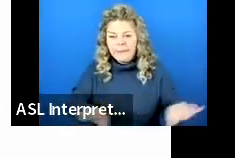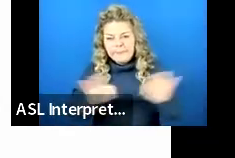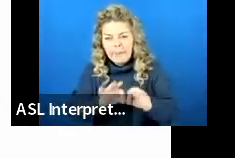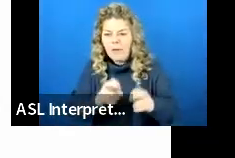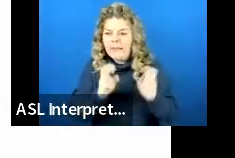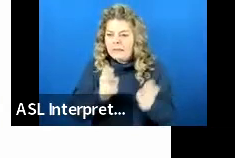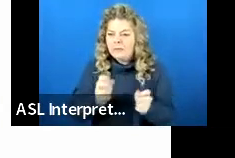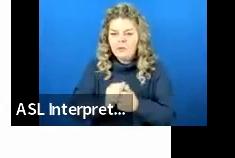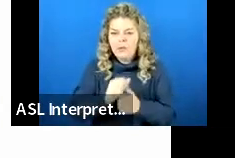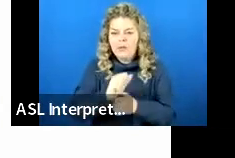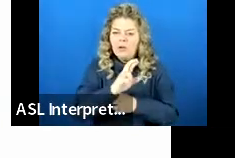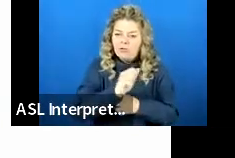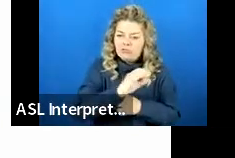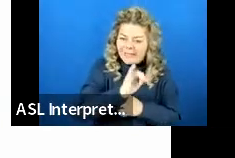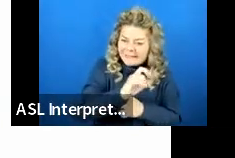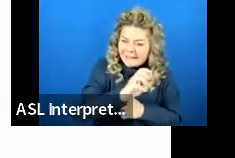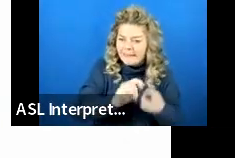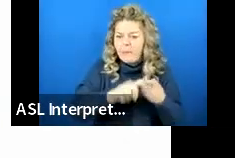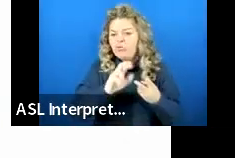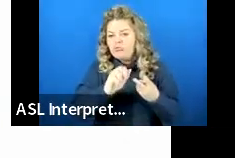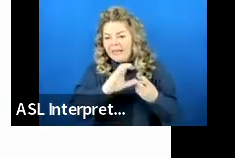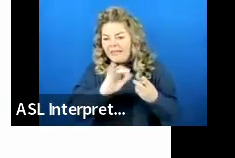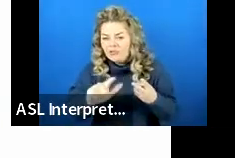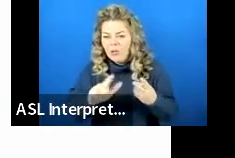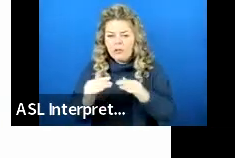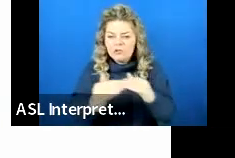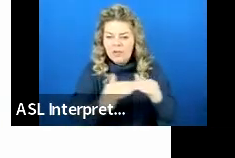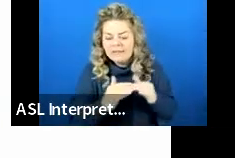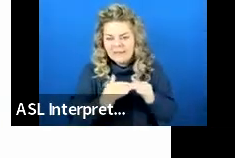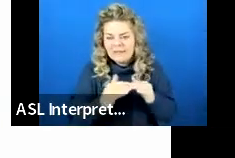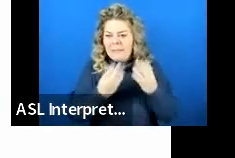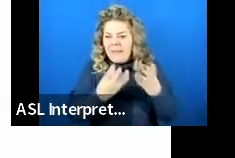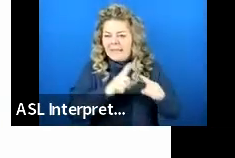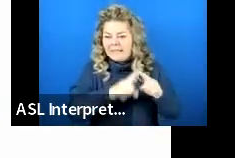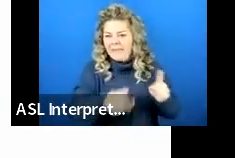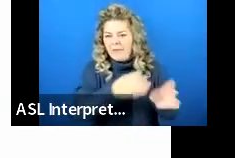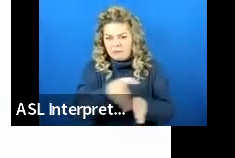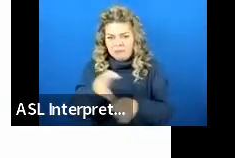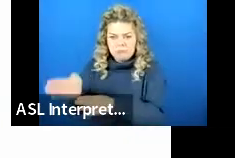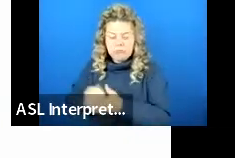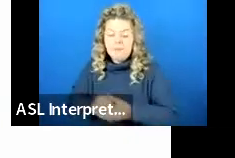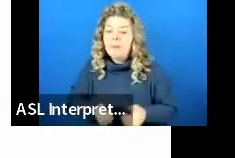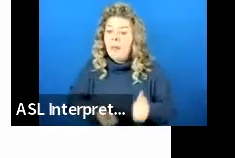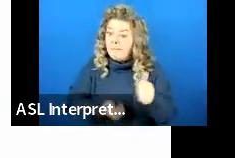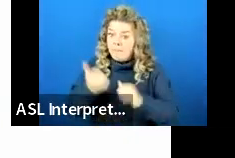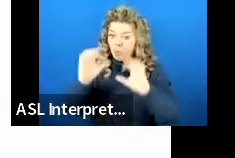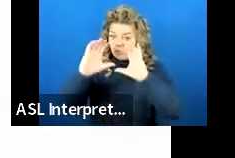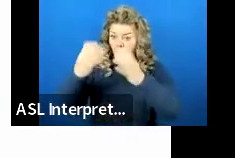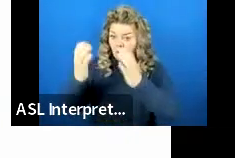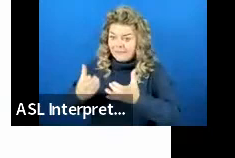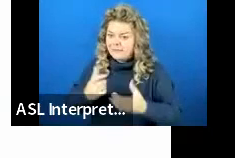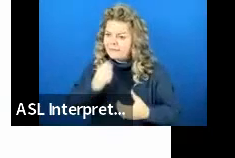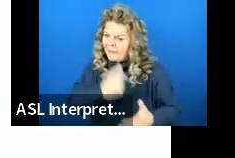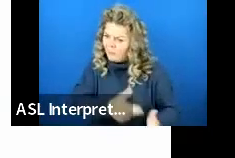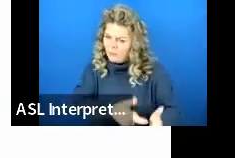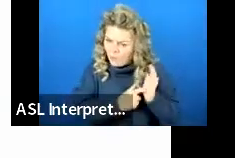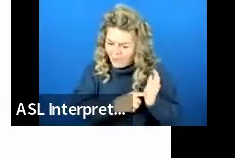and racial justice across multiple contexts. While most of the courses are electives where students can opt in,